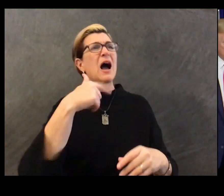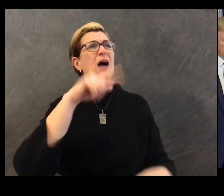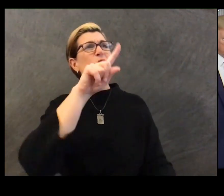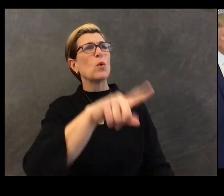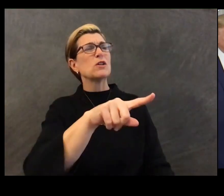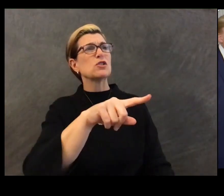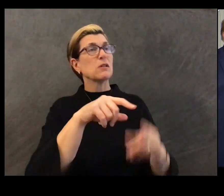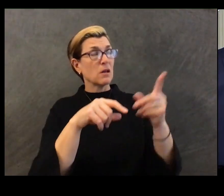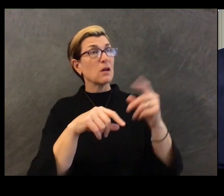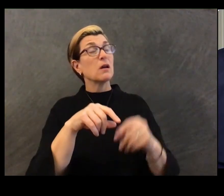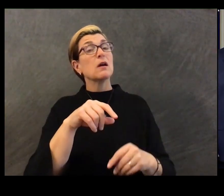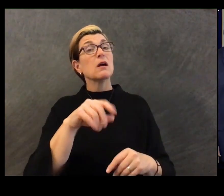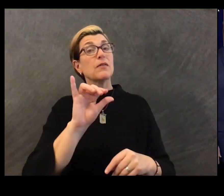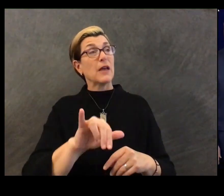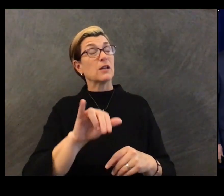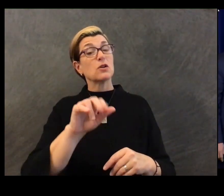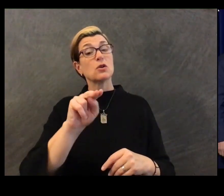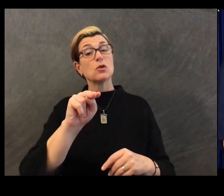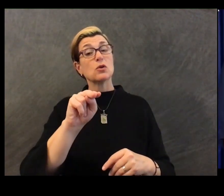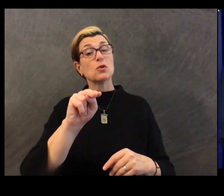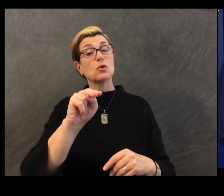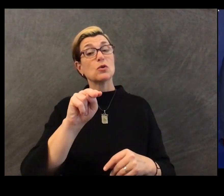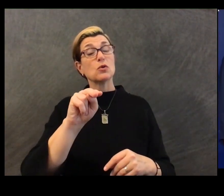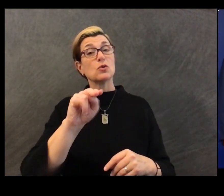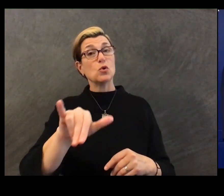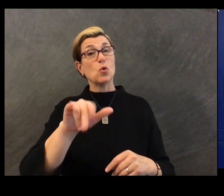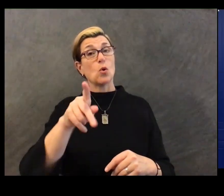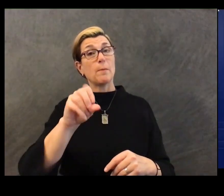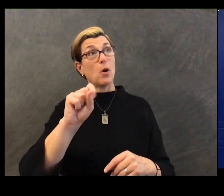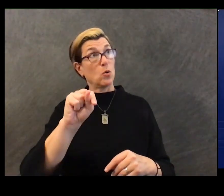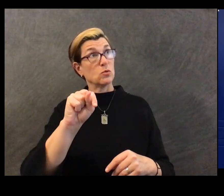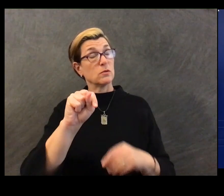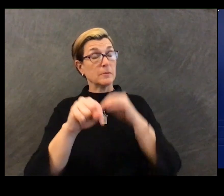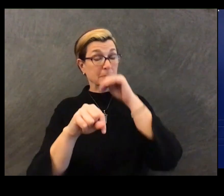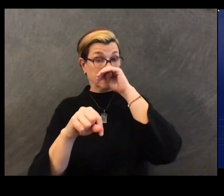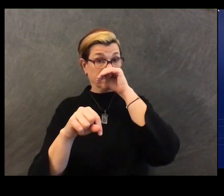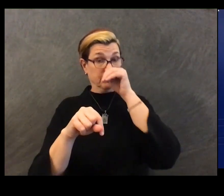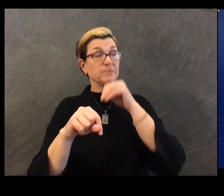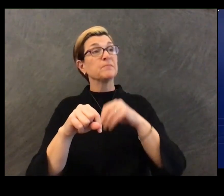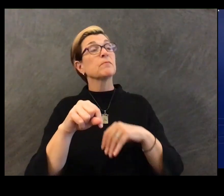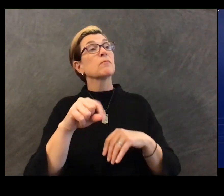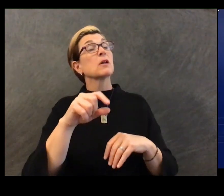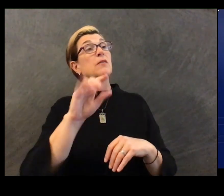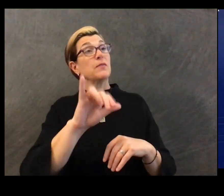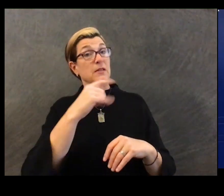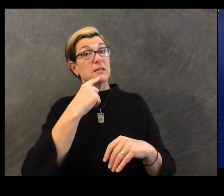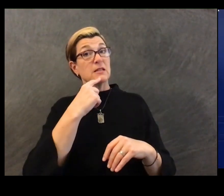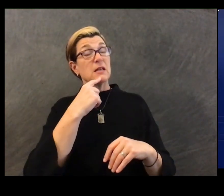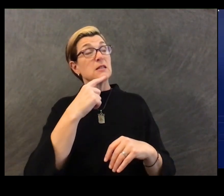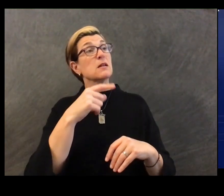that they quartered you is saying there's a possibility that the assault of the virus on our nation next winter will actually be much even more